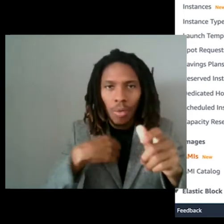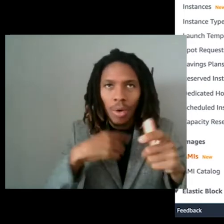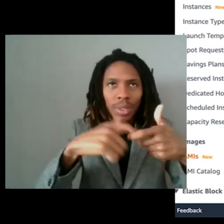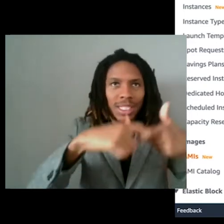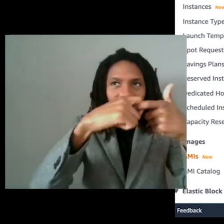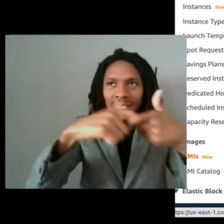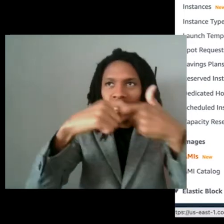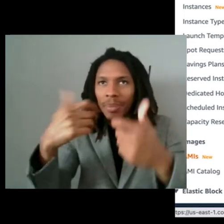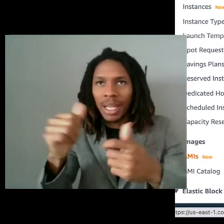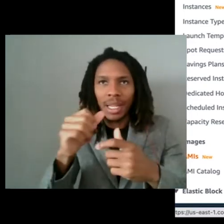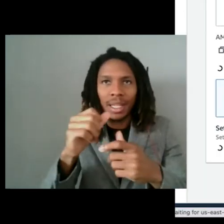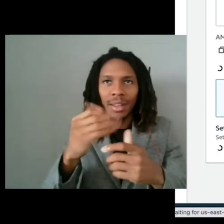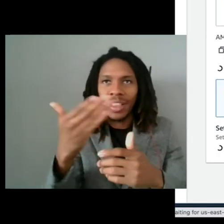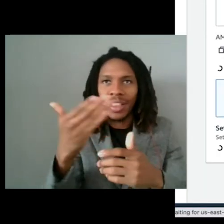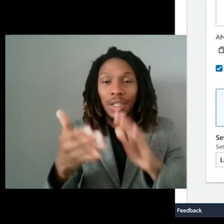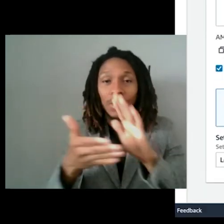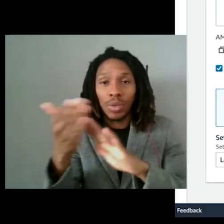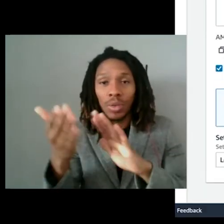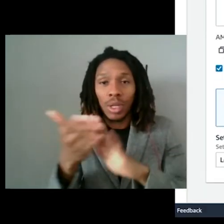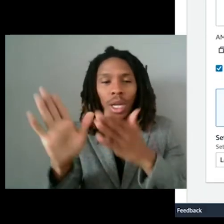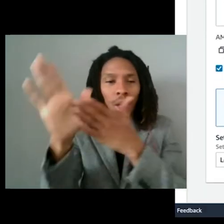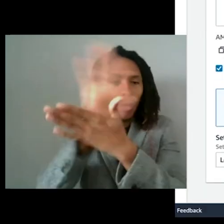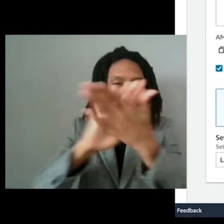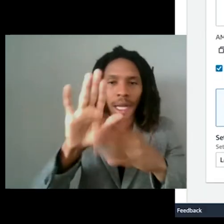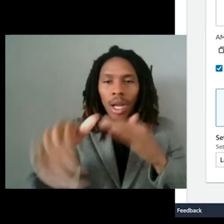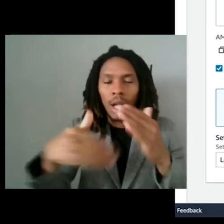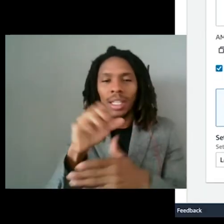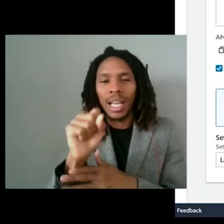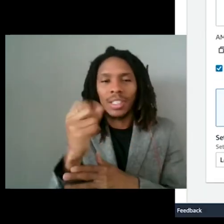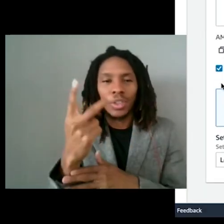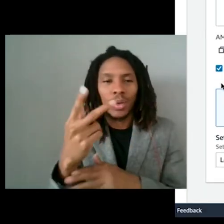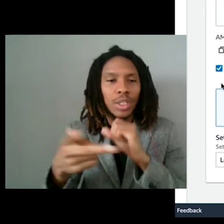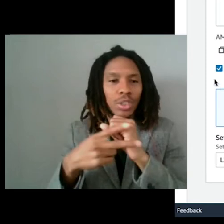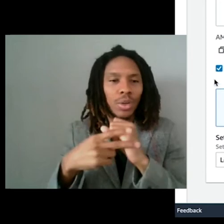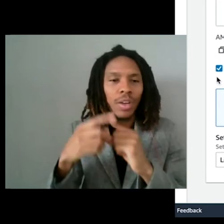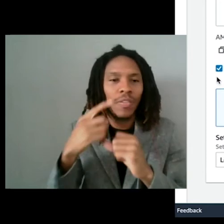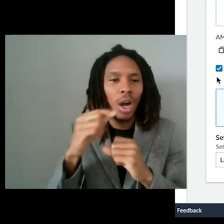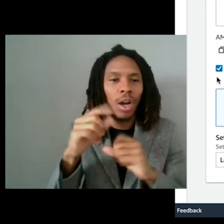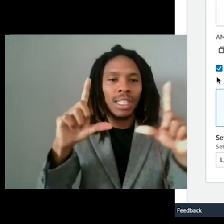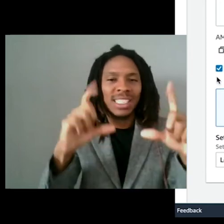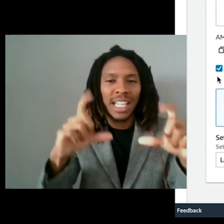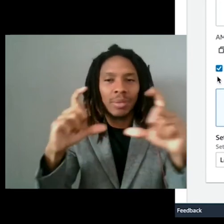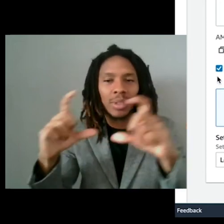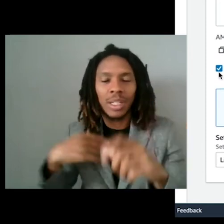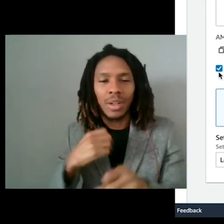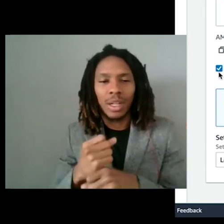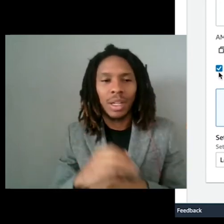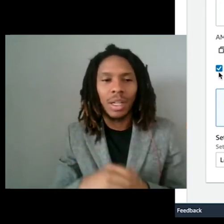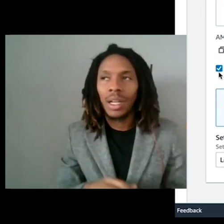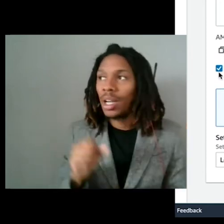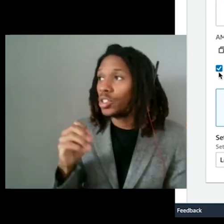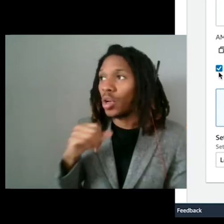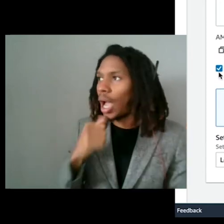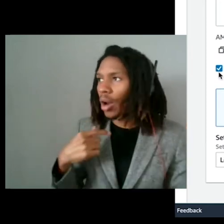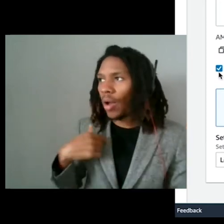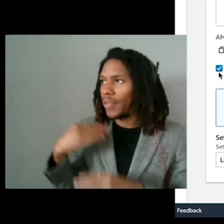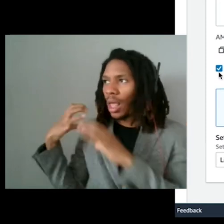and we will clear out all your S3 storage for all the snapshots that we made. Oh, that's nice. So I don't have to go into that myself? You just take care of that for me, that nice.